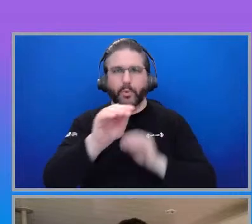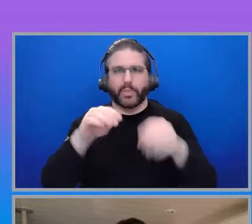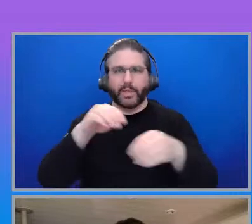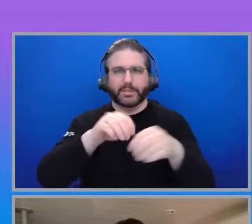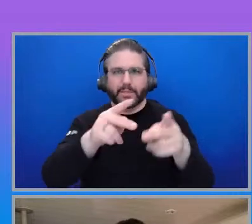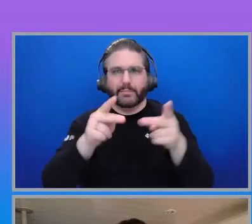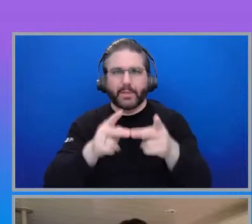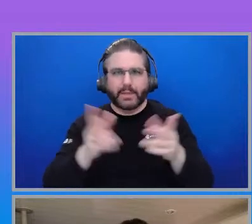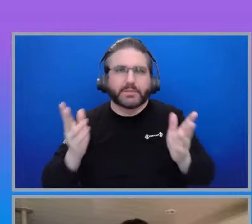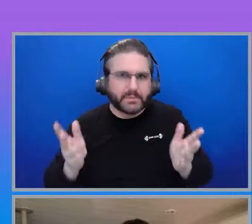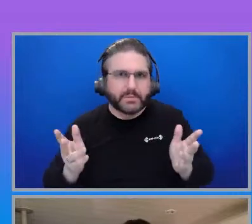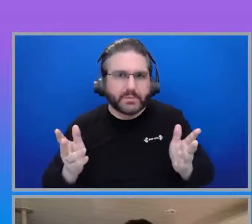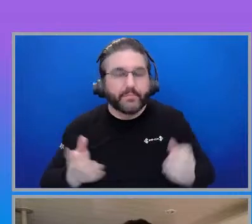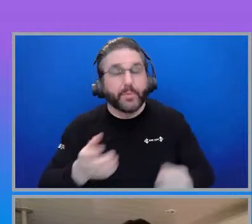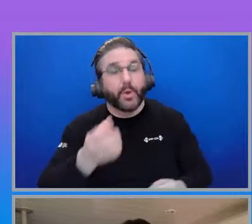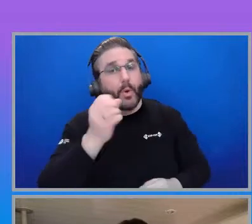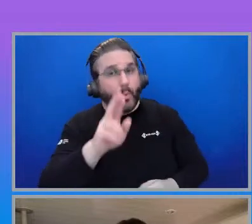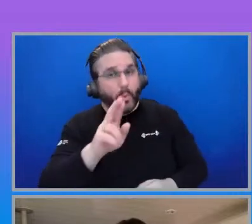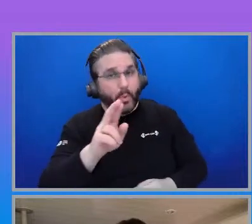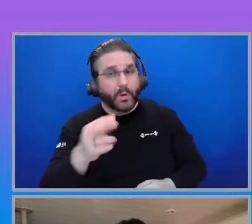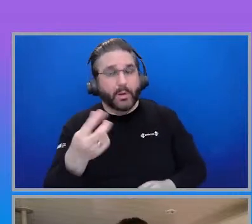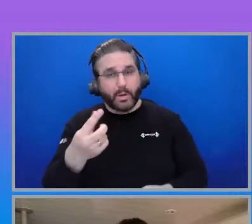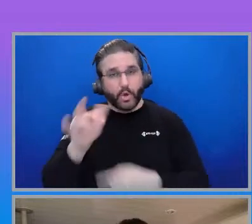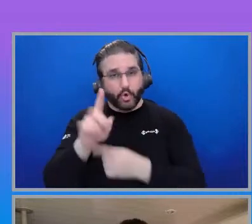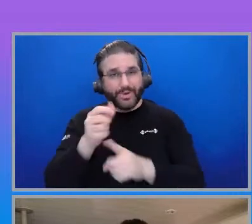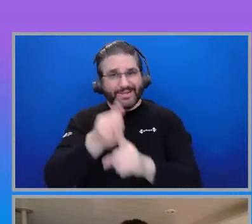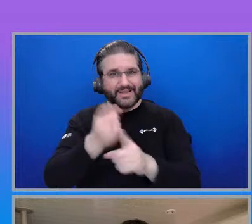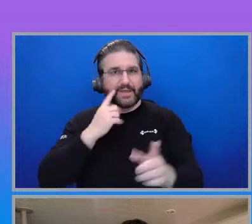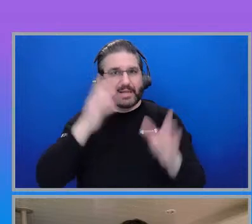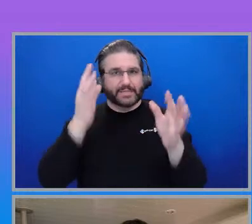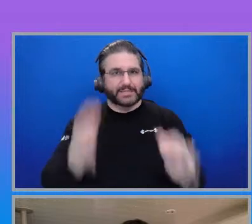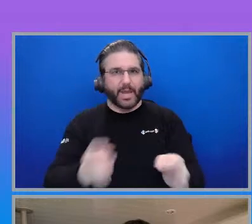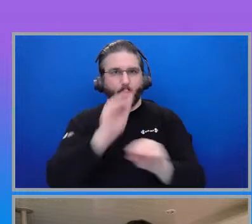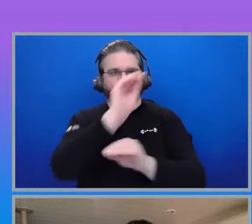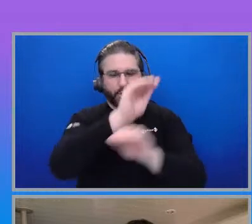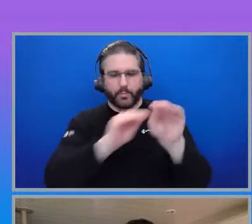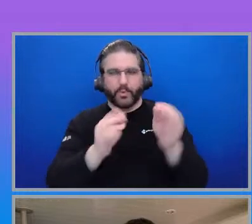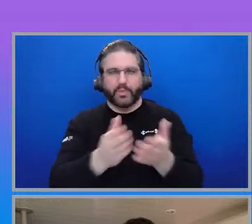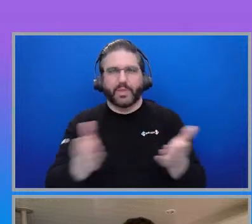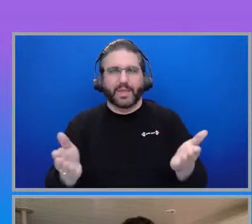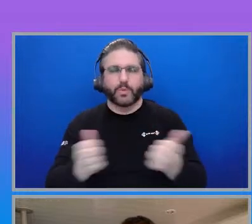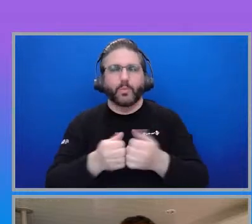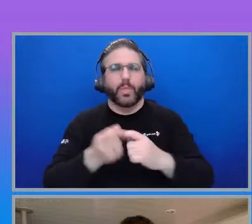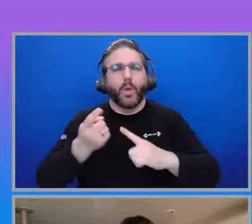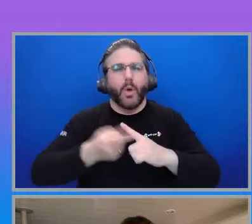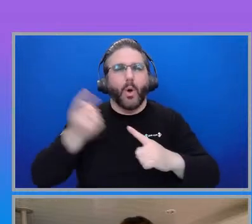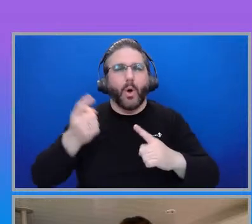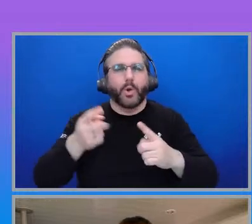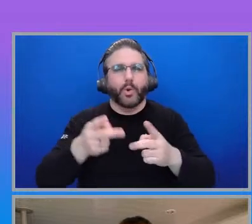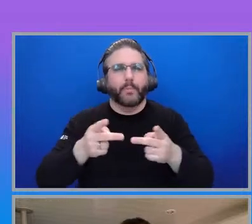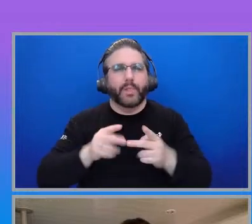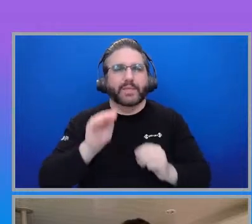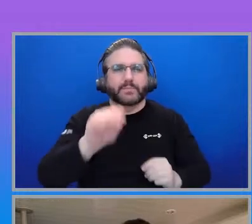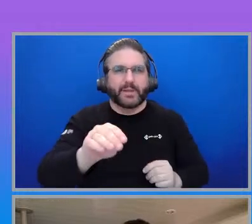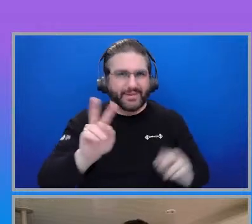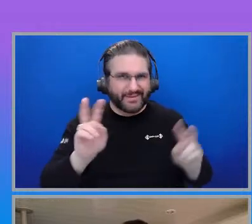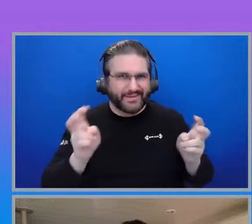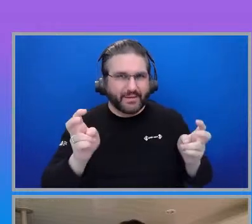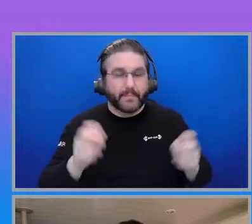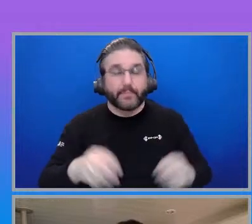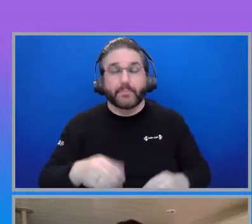spaces. We also have methods